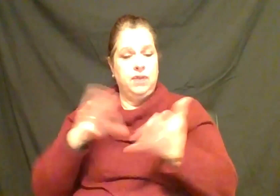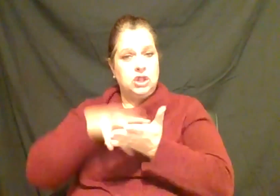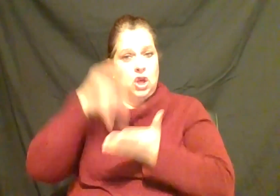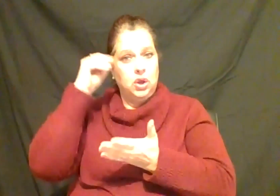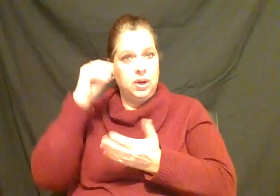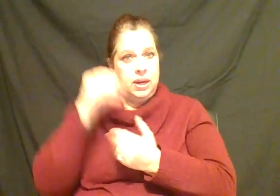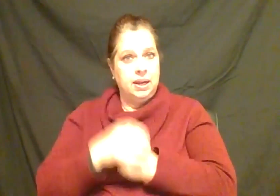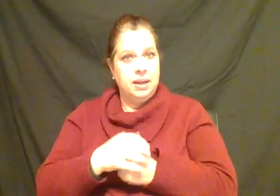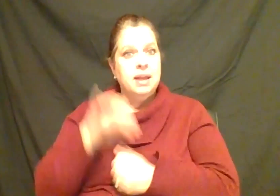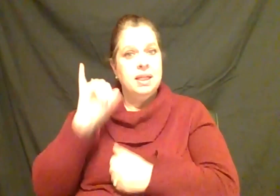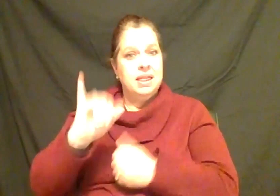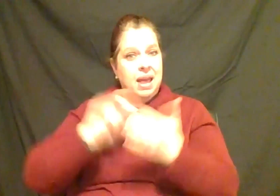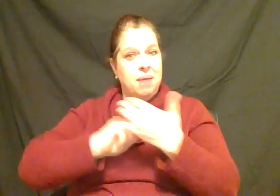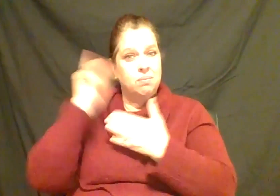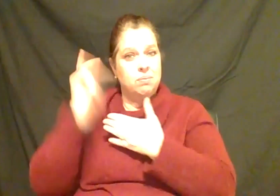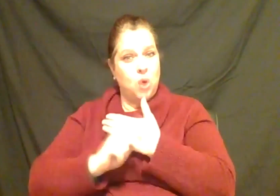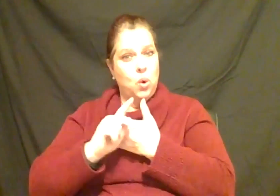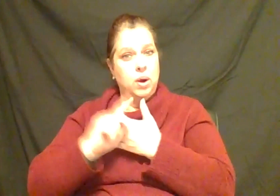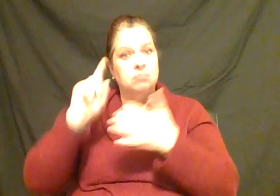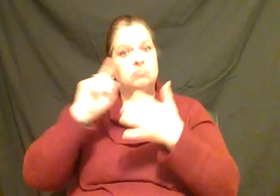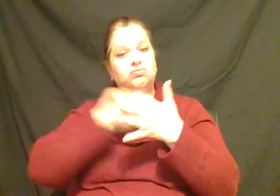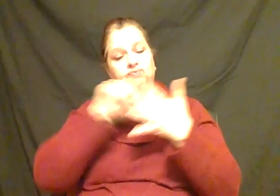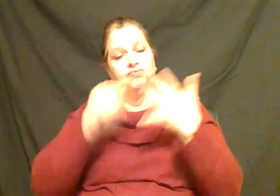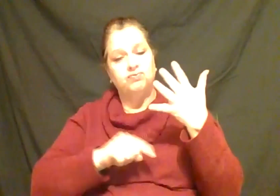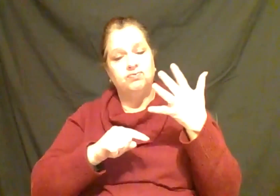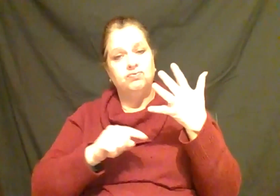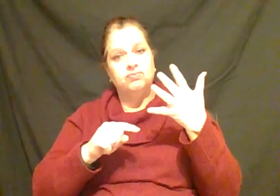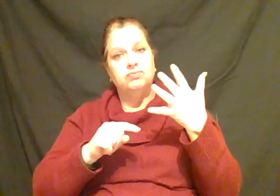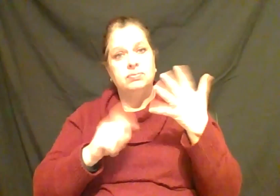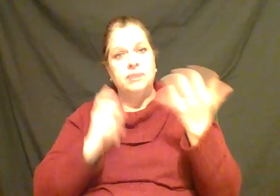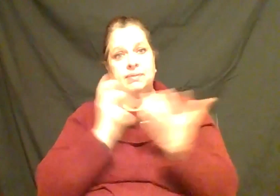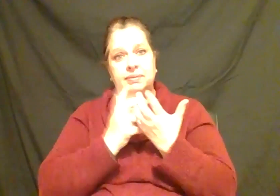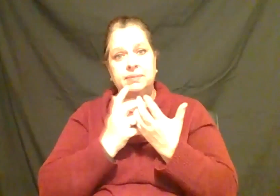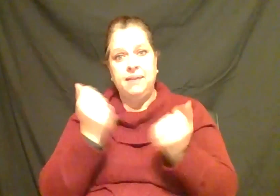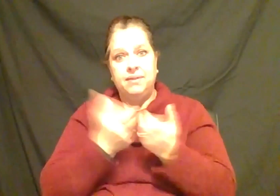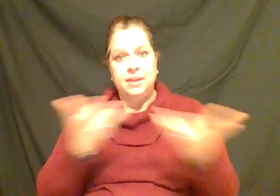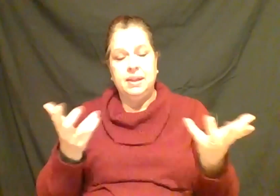that program kind of checks all the boxes there and it's it's a at the high schools where it's